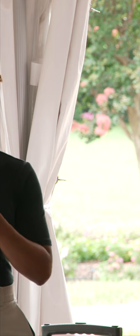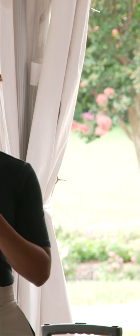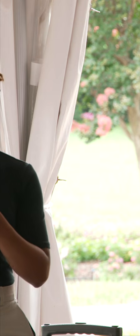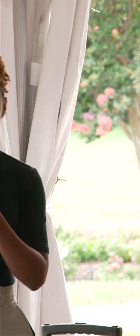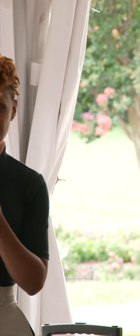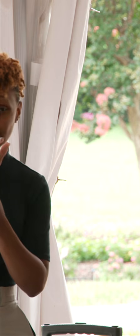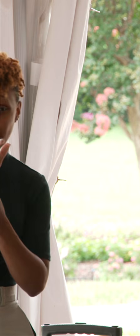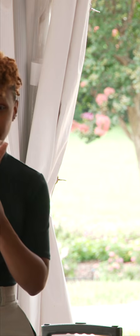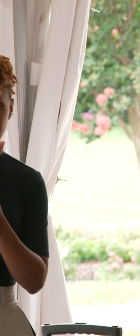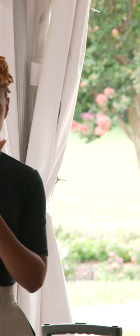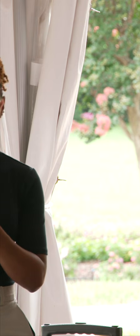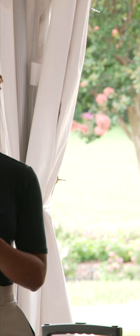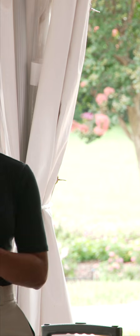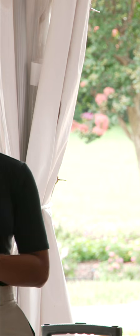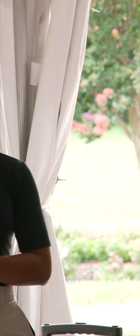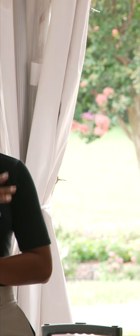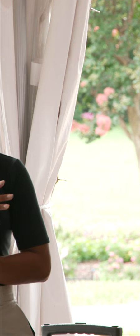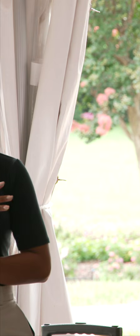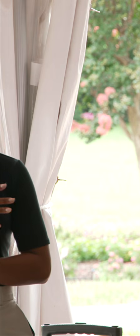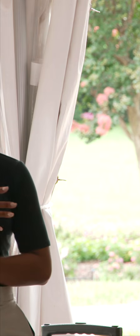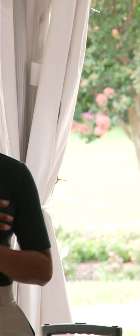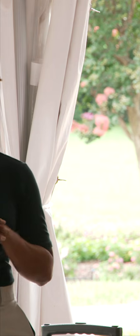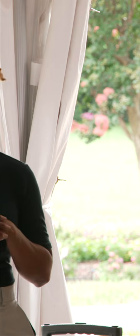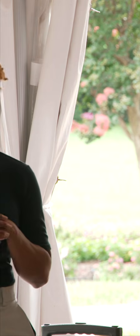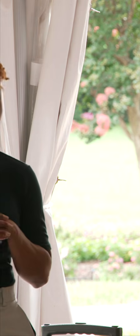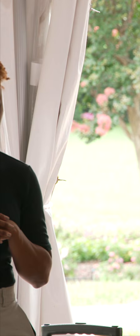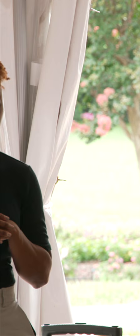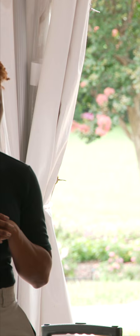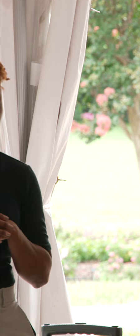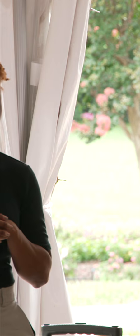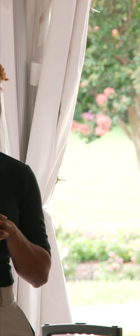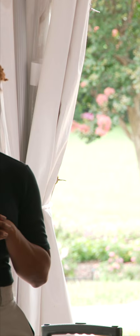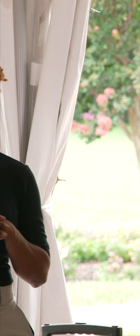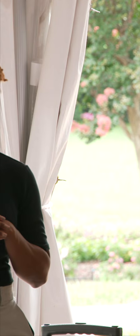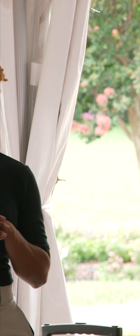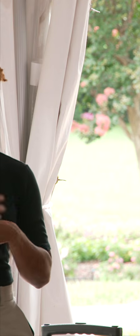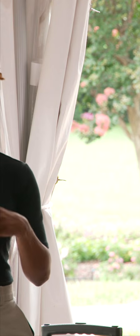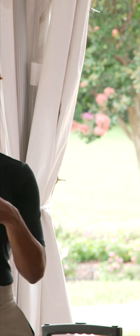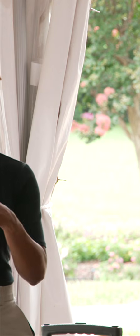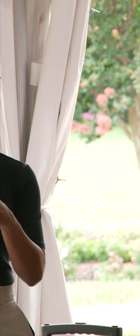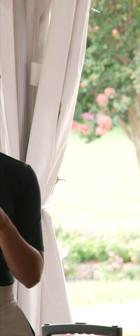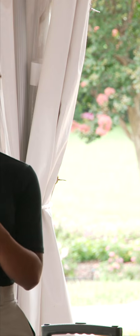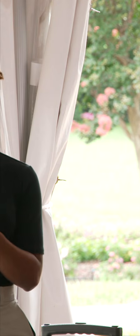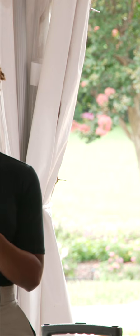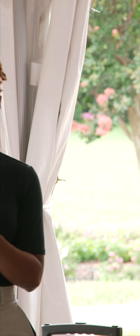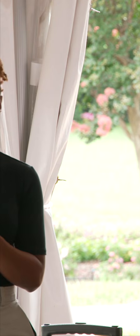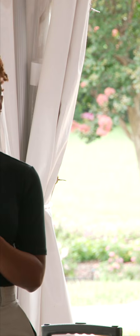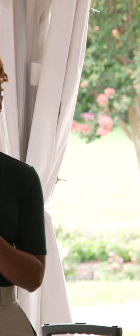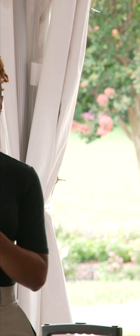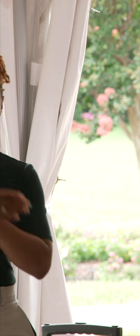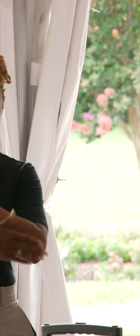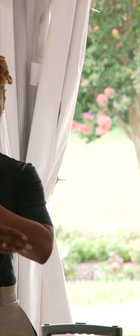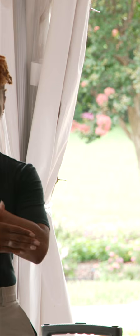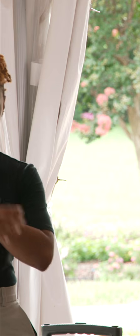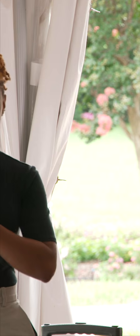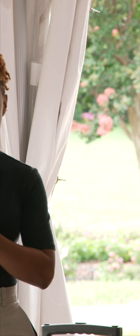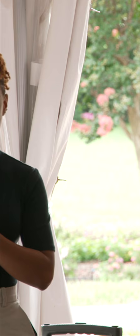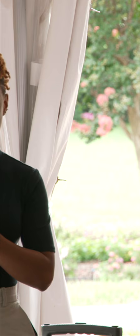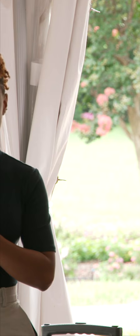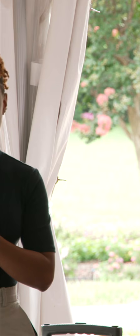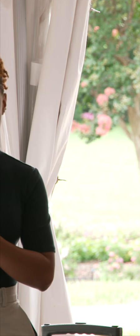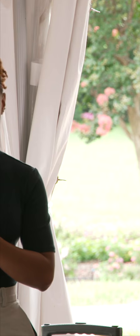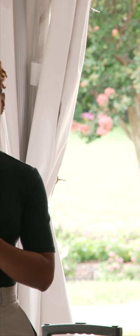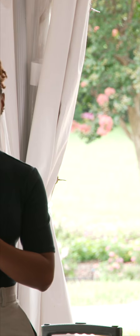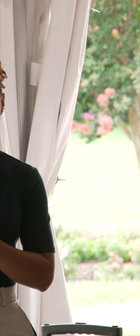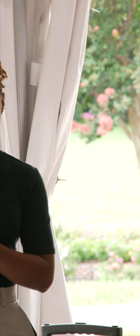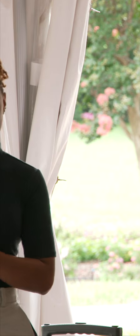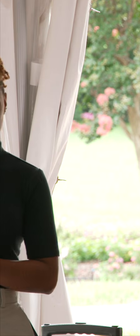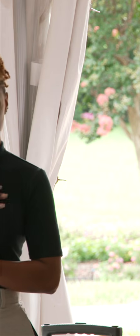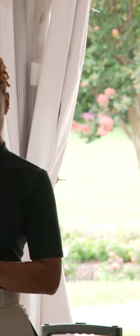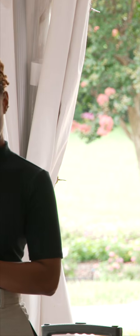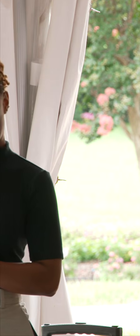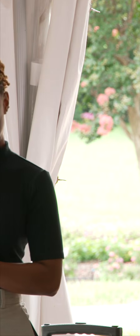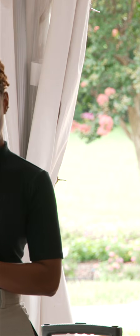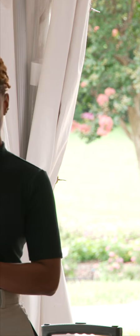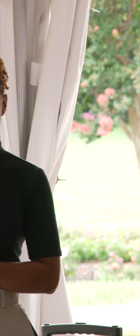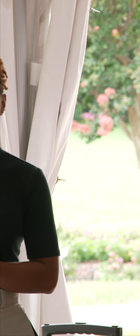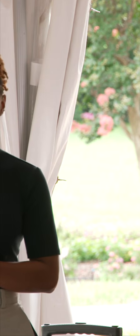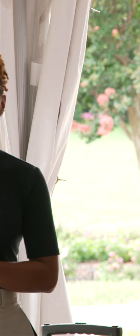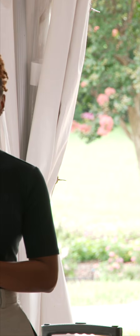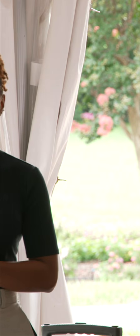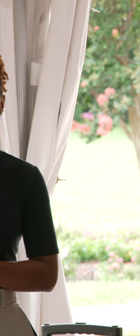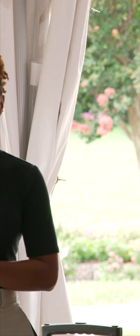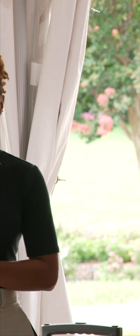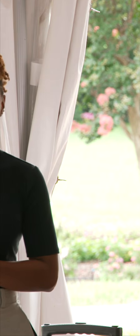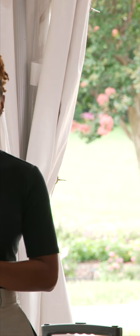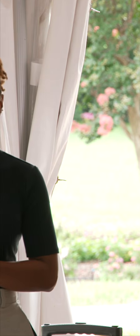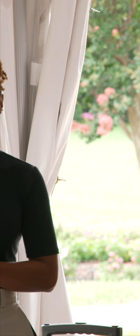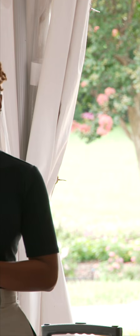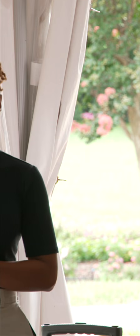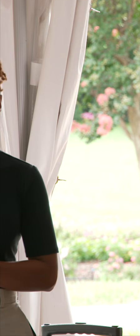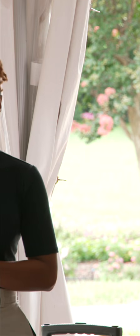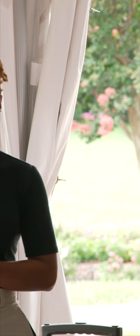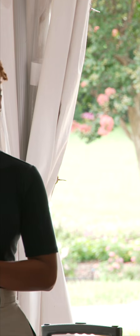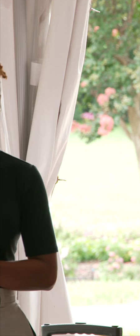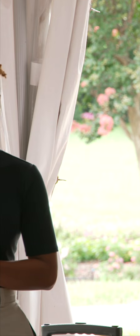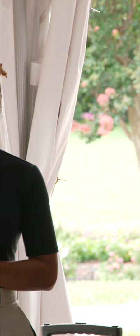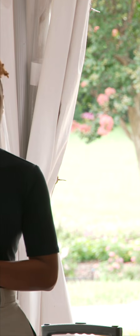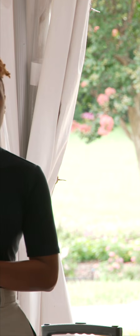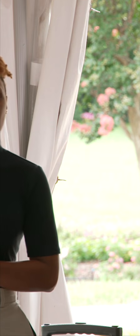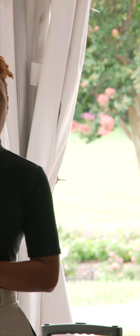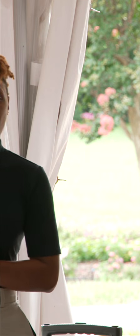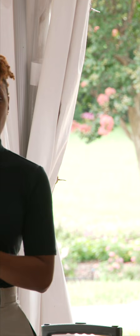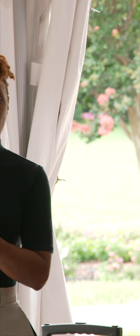men in rural Macon County, Alabama. My father, Freddie Lee Tyson, and great uncle Rufus Neal, and